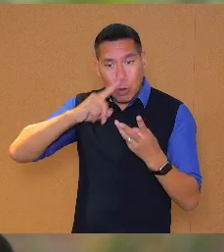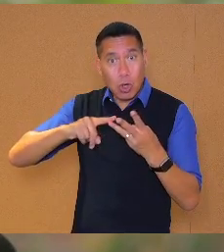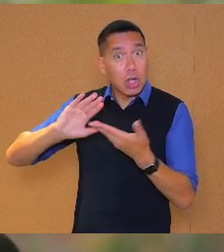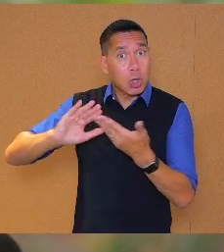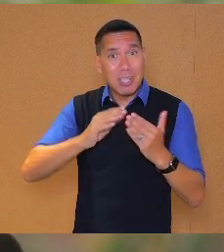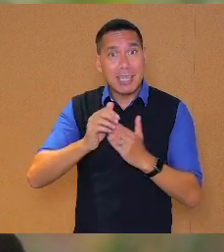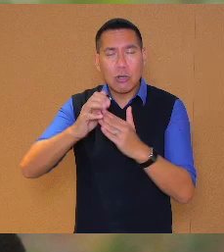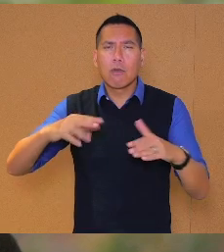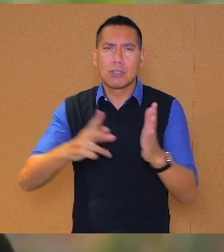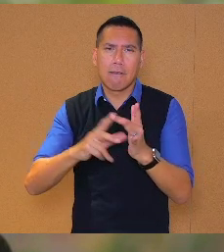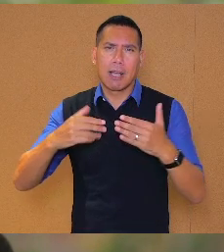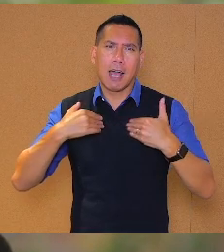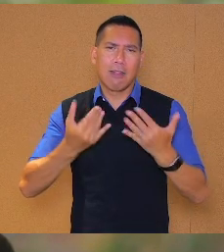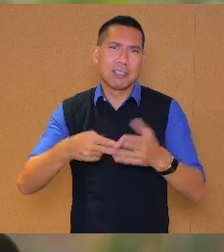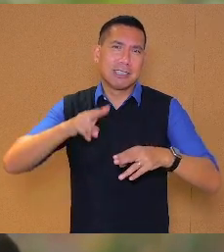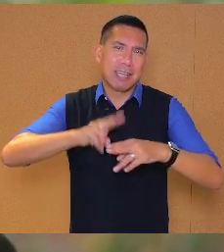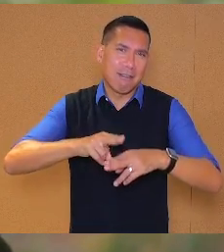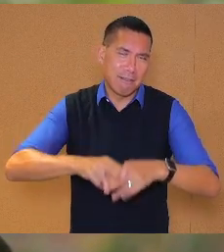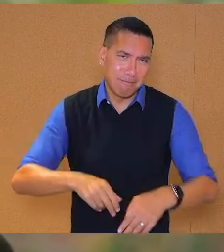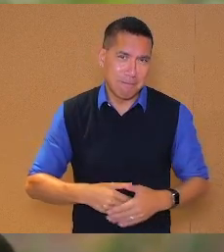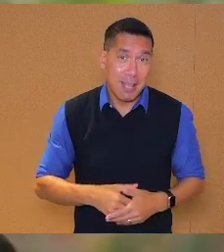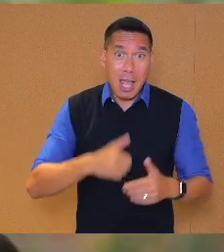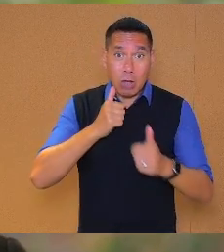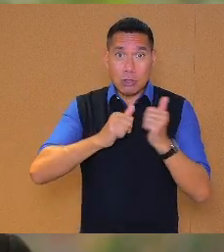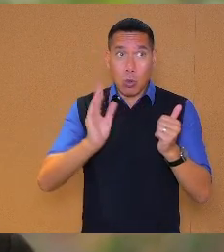young people, community leaders and VicHealth staff. I would also like to congratulate all finalists and